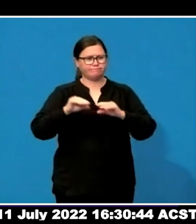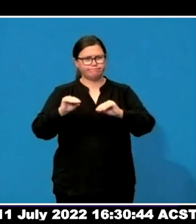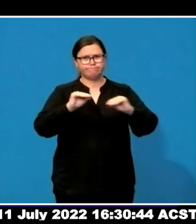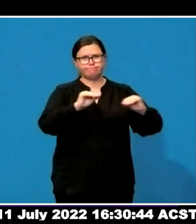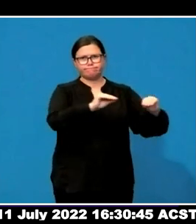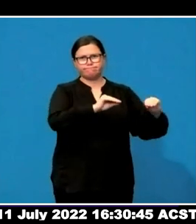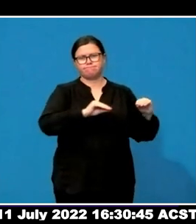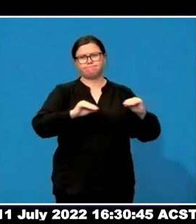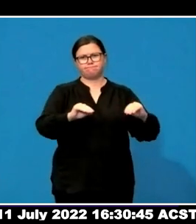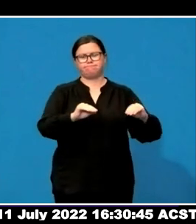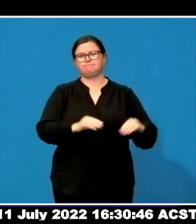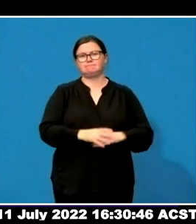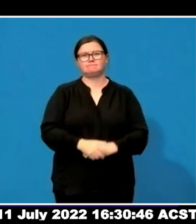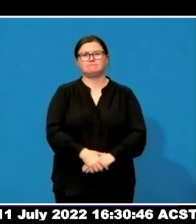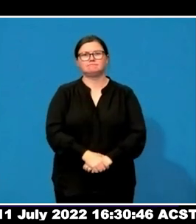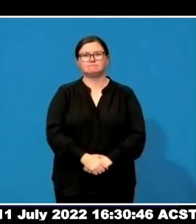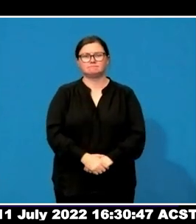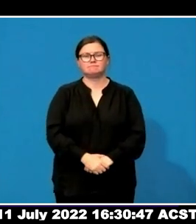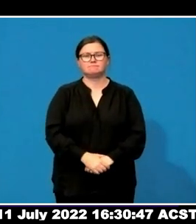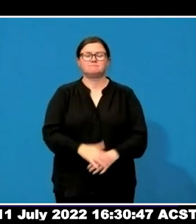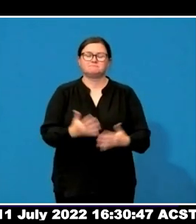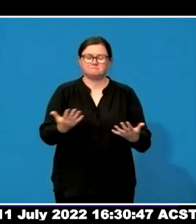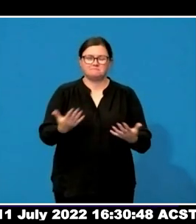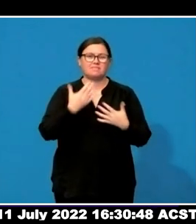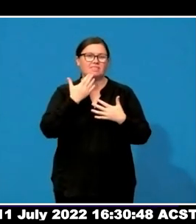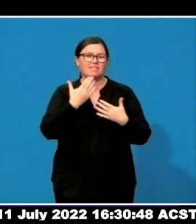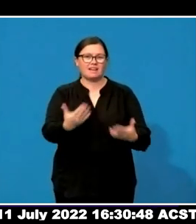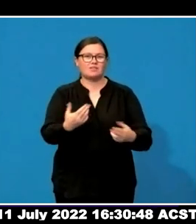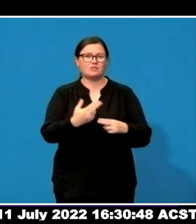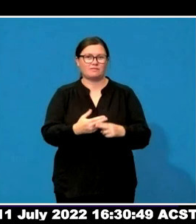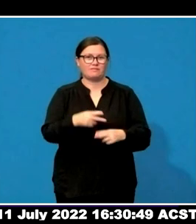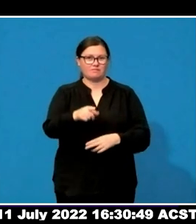But, in any event, thank you for your contribution to the -- Thank you. MR GRIFFIN: Can I raise one technical question.